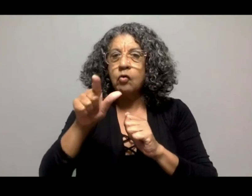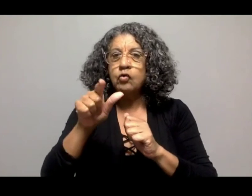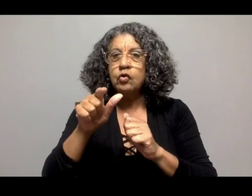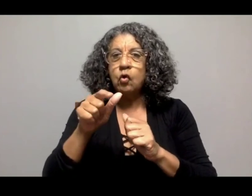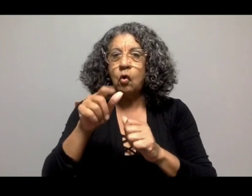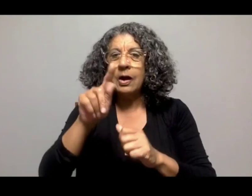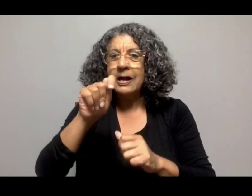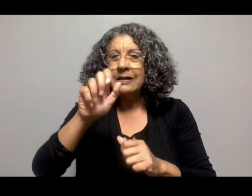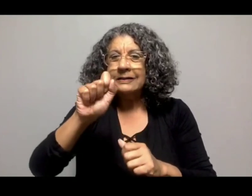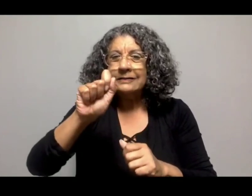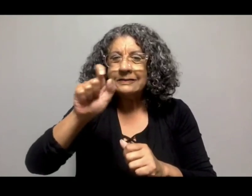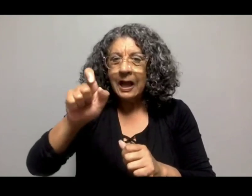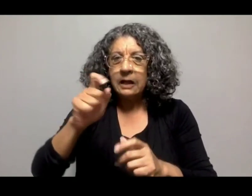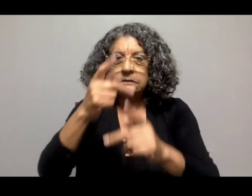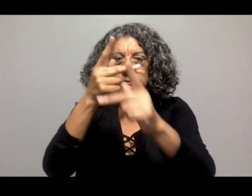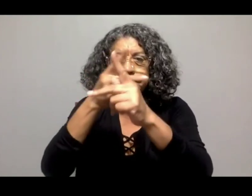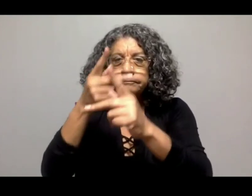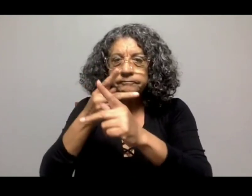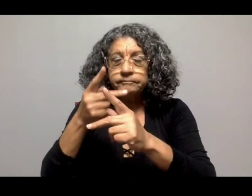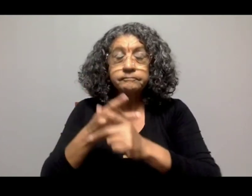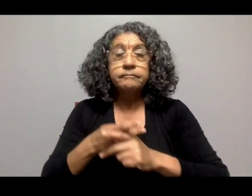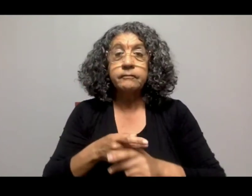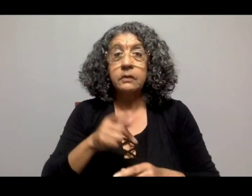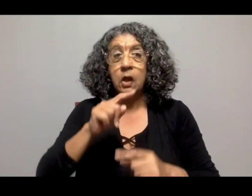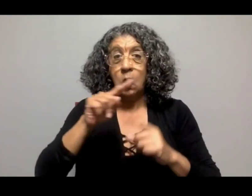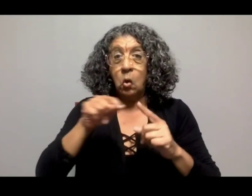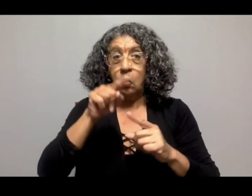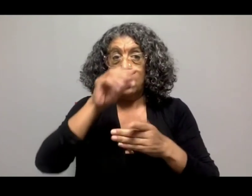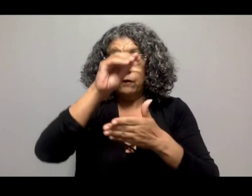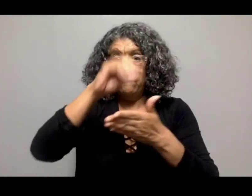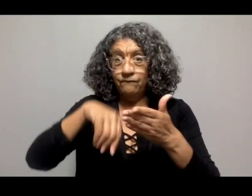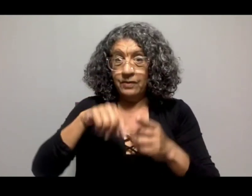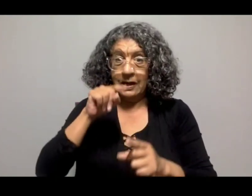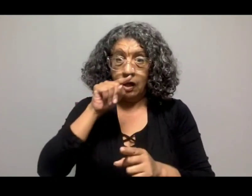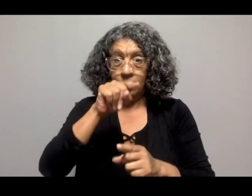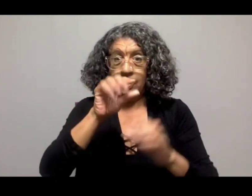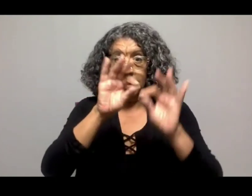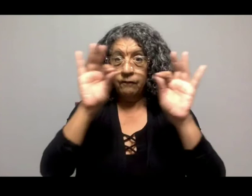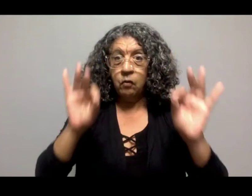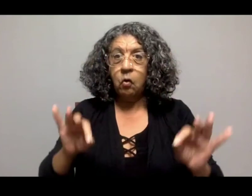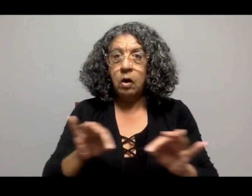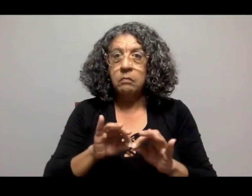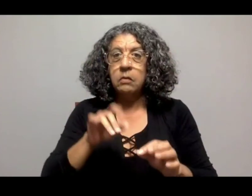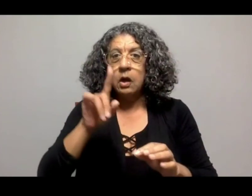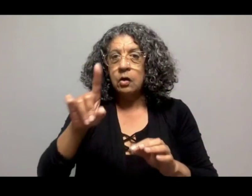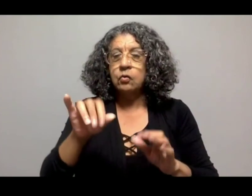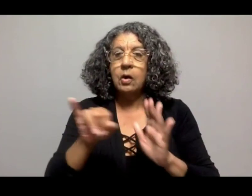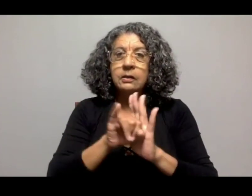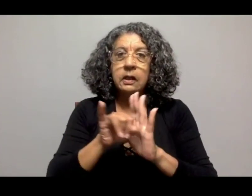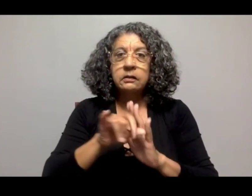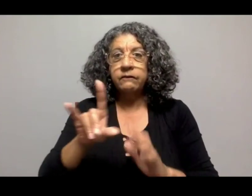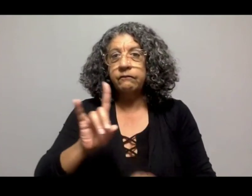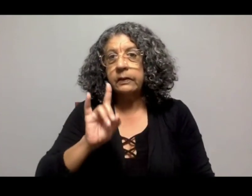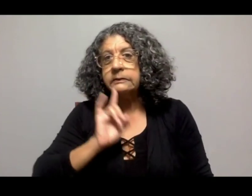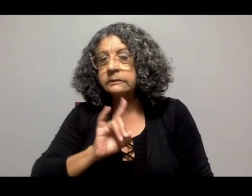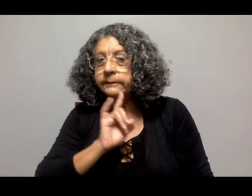this is how they figure out your taxes. When you fill out that form and you identify as